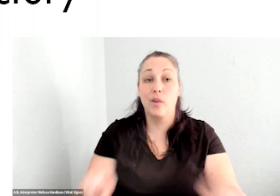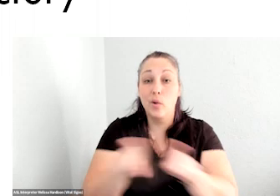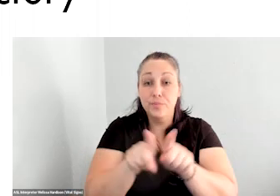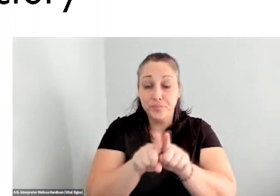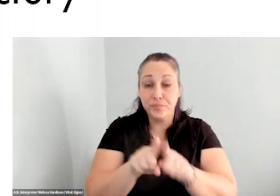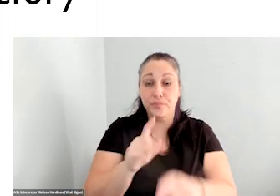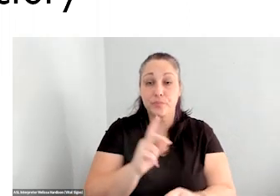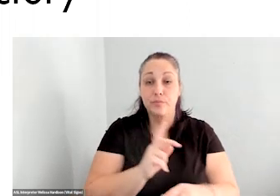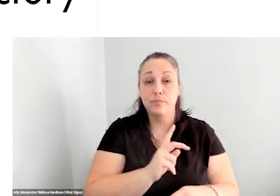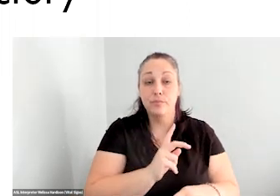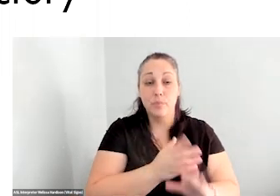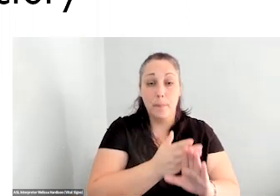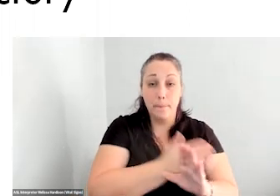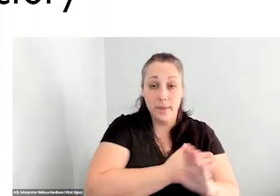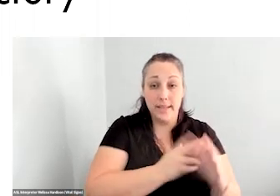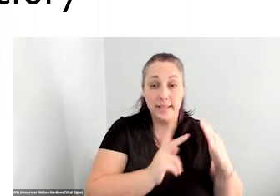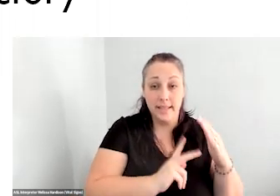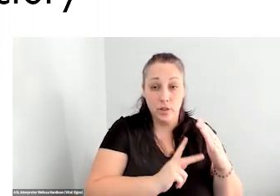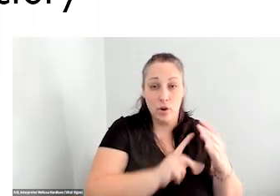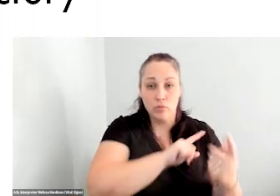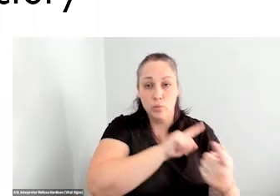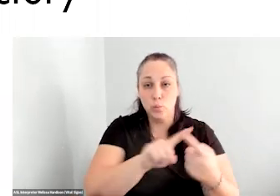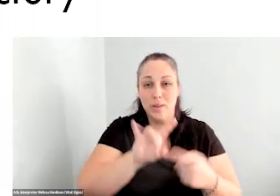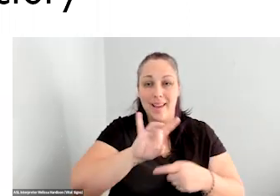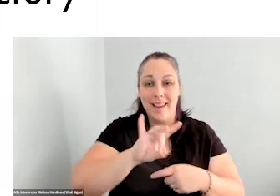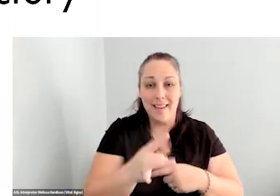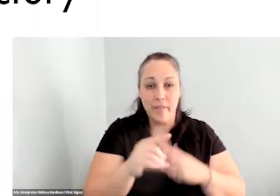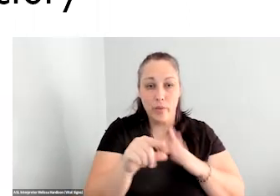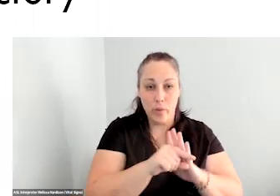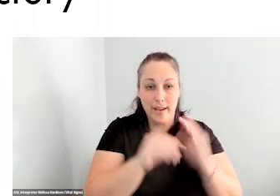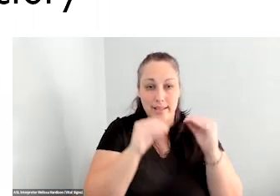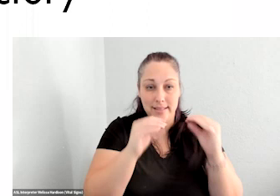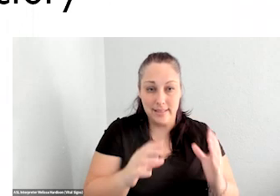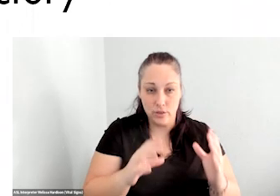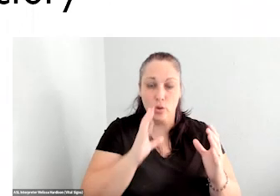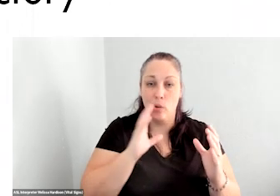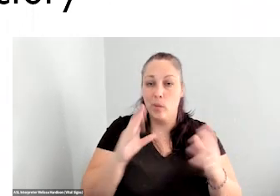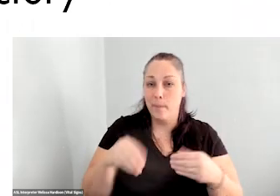and preparation they need to integrate computer science into their teaching, and schools